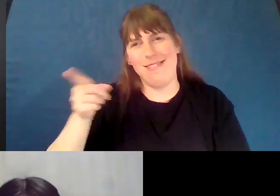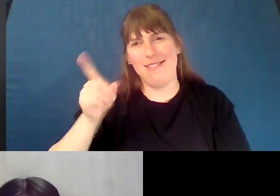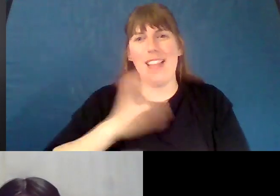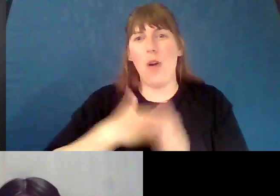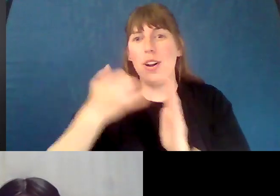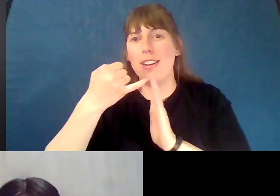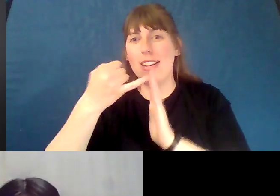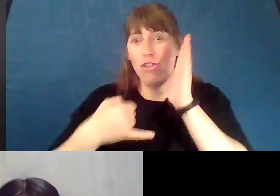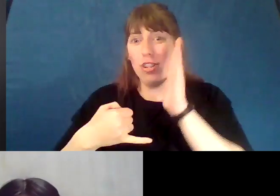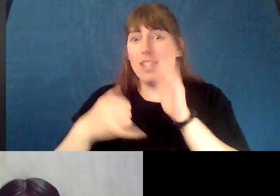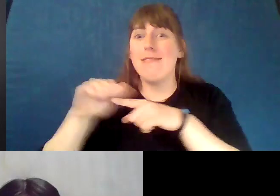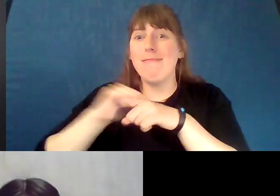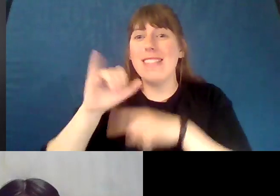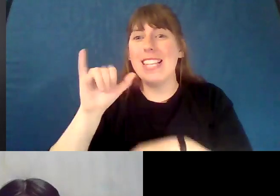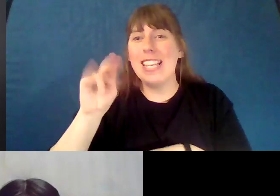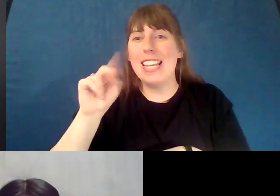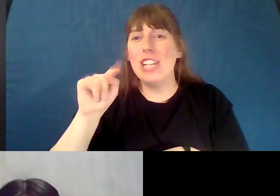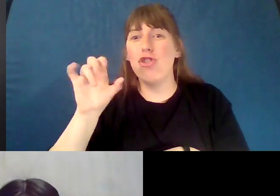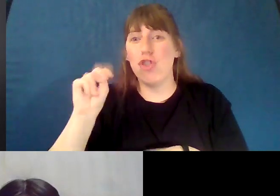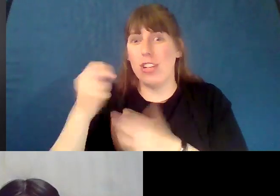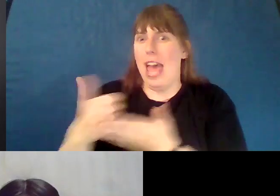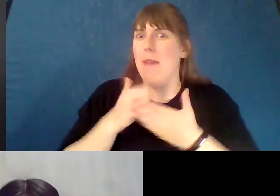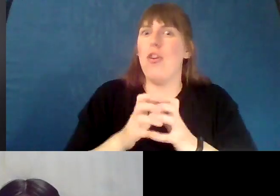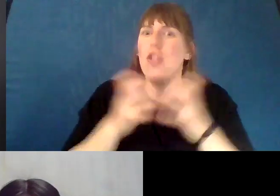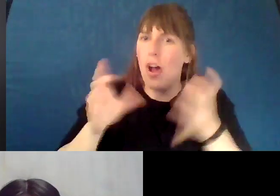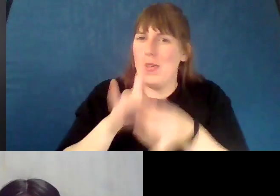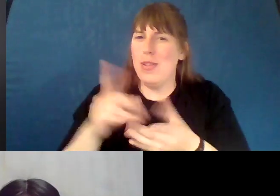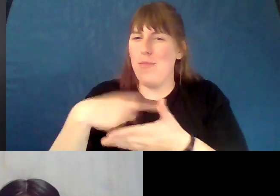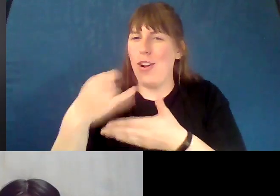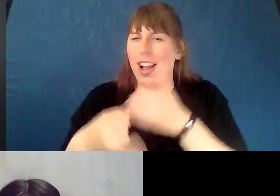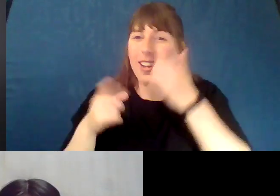that has helped us a lot with this project, kind of just like guiding us conceptually.